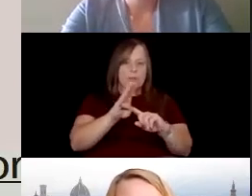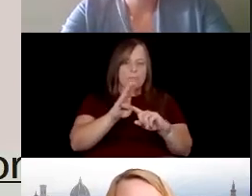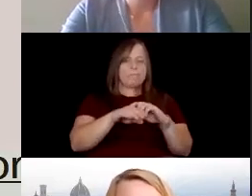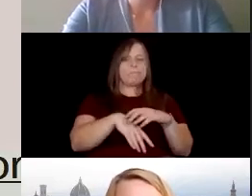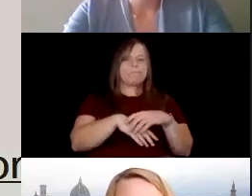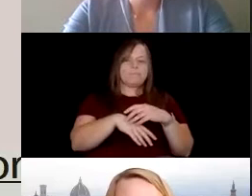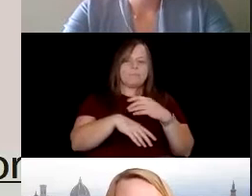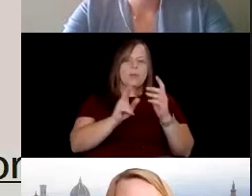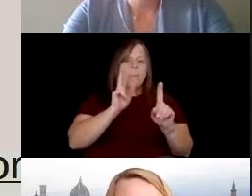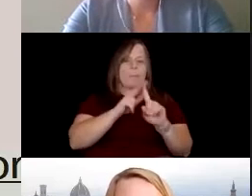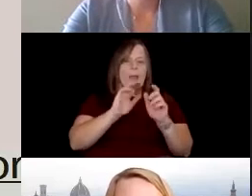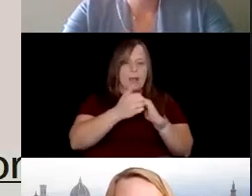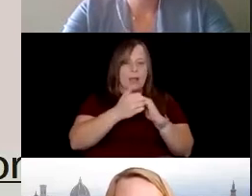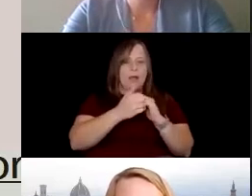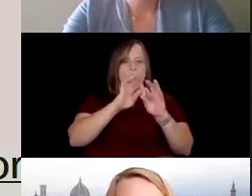You would apply using the Form DD293.